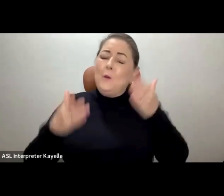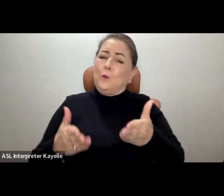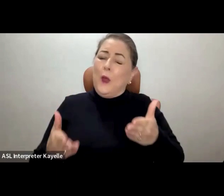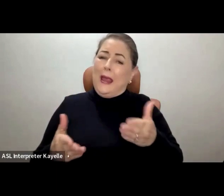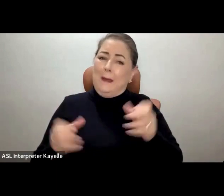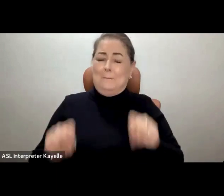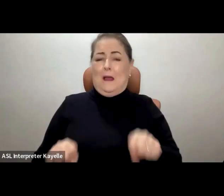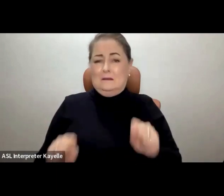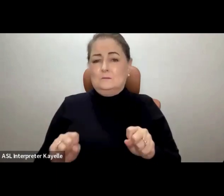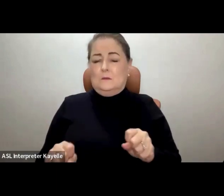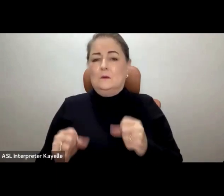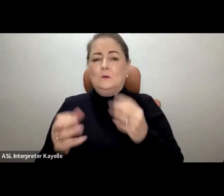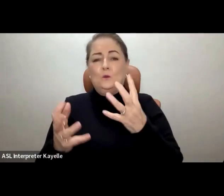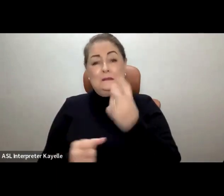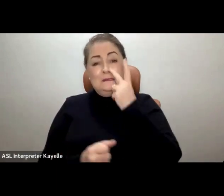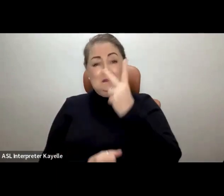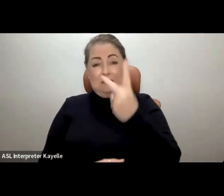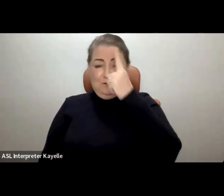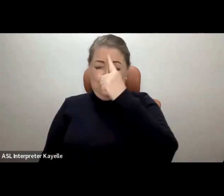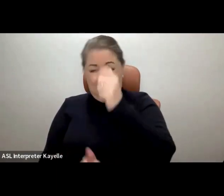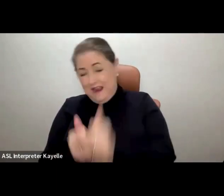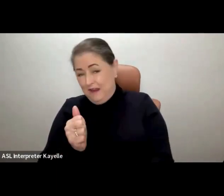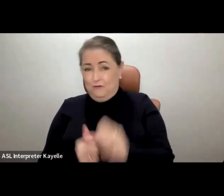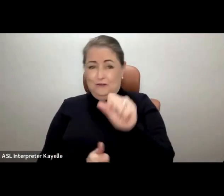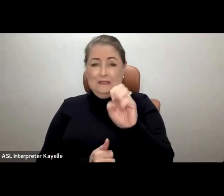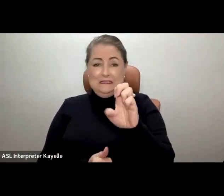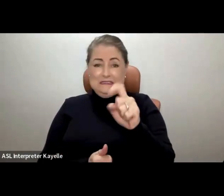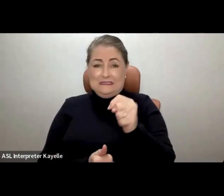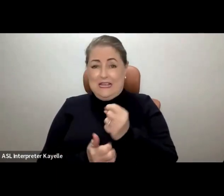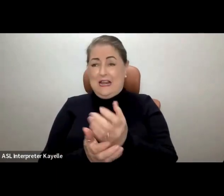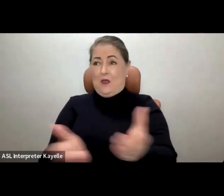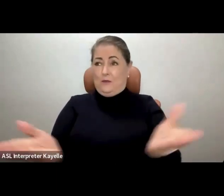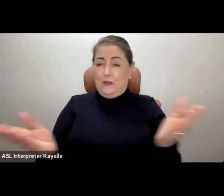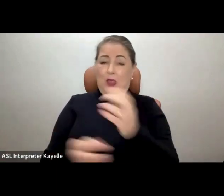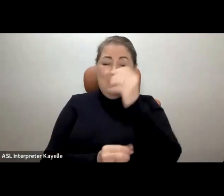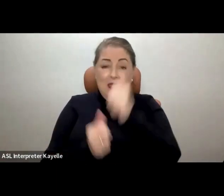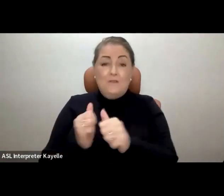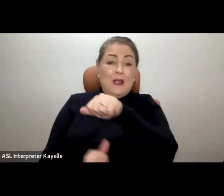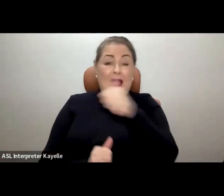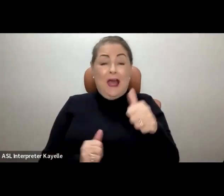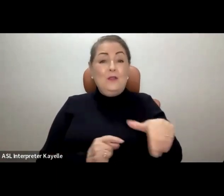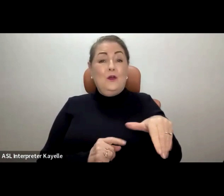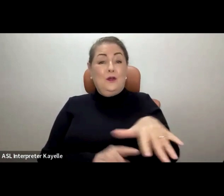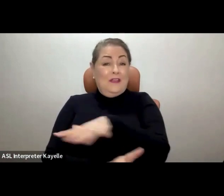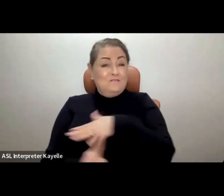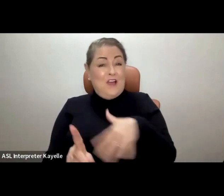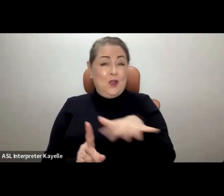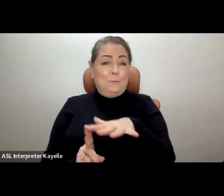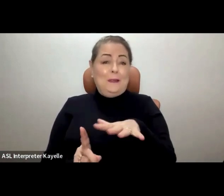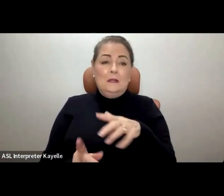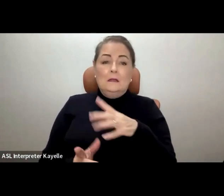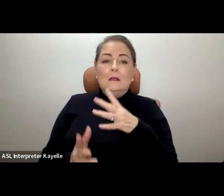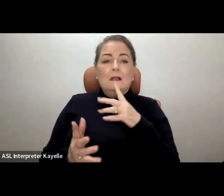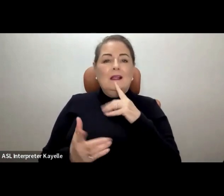that for absolutely every set out there. And in every other environment, I hope Hollywood trickles down beyond just